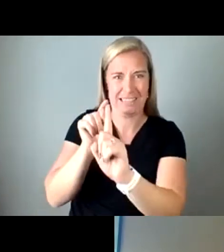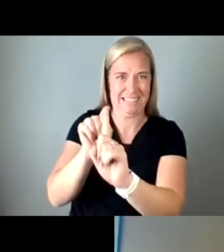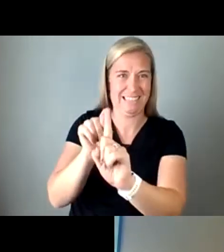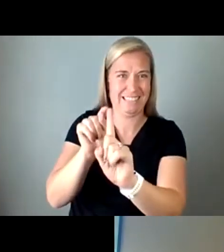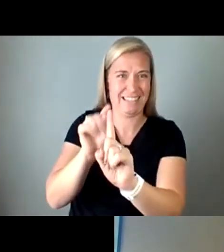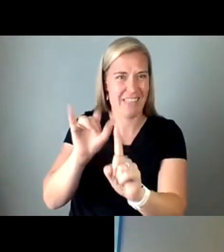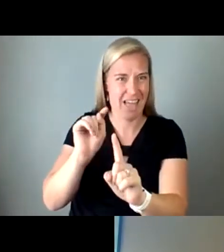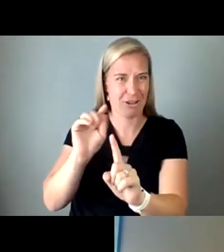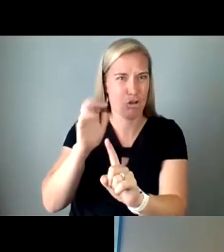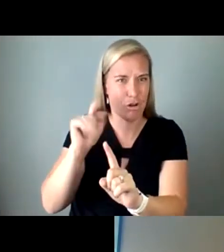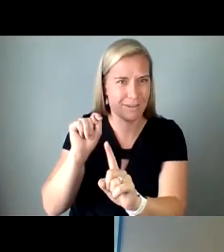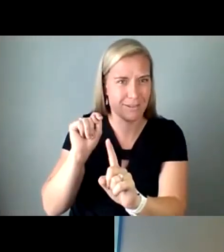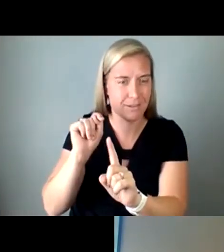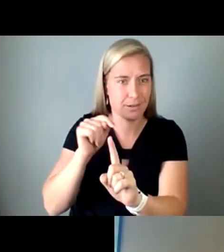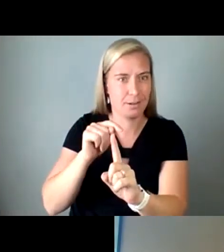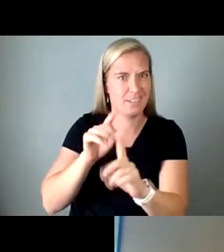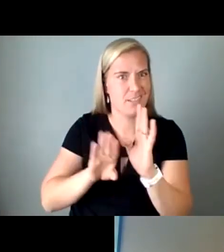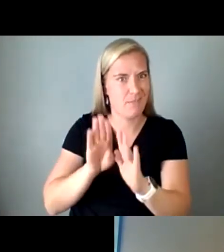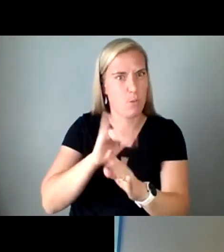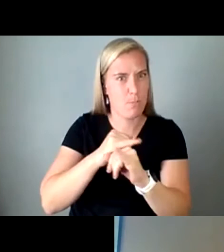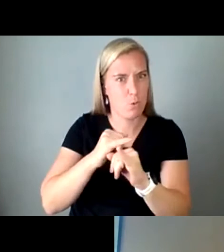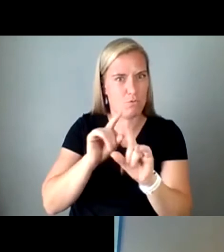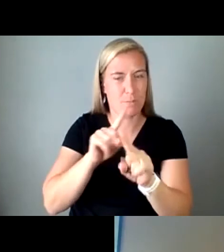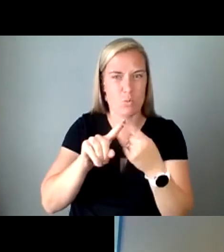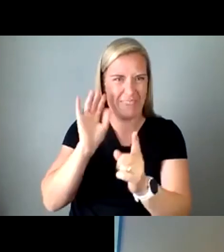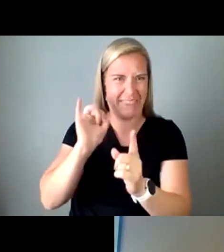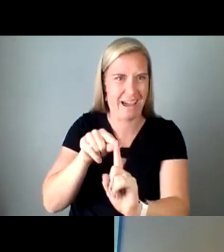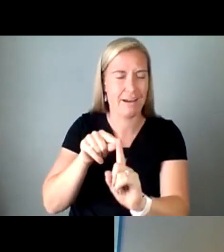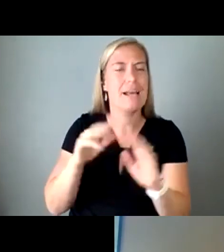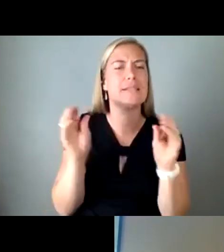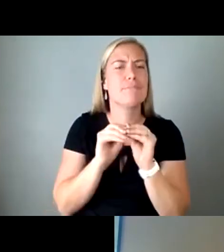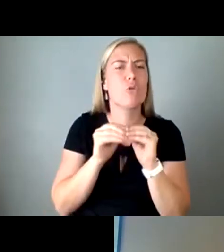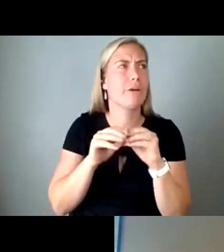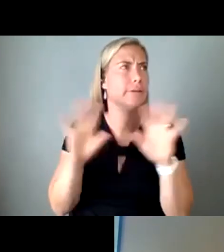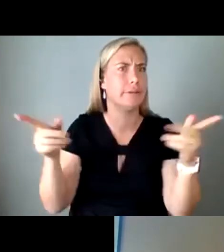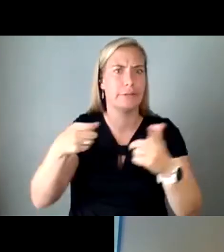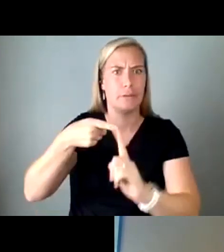response to. So it's a much more refined approach that allows you to produce a lot of